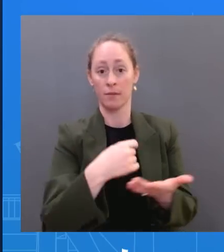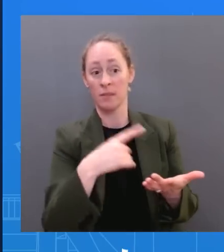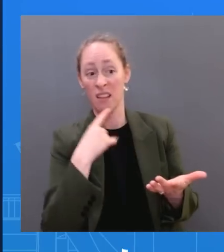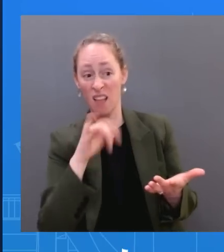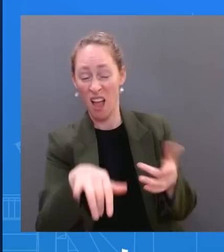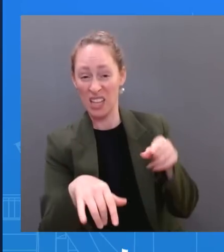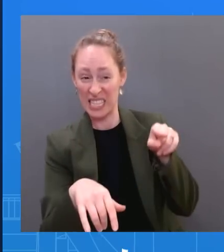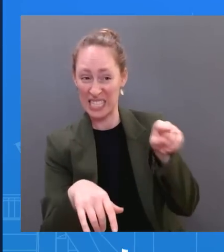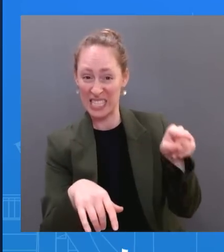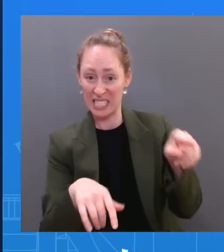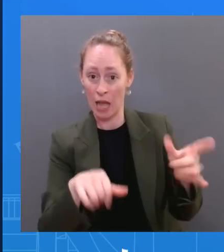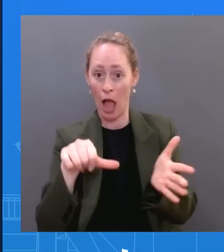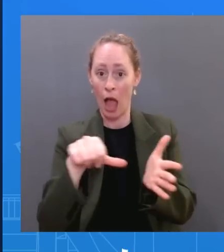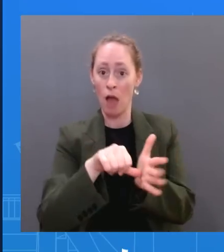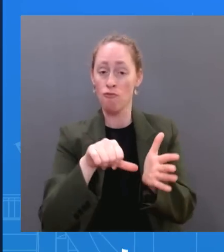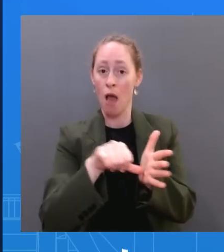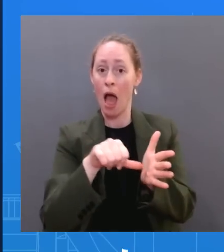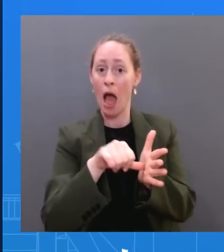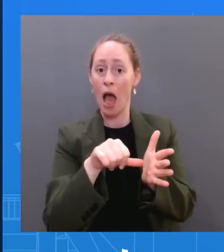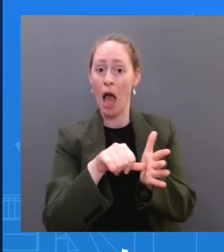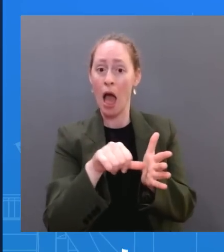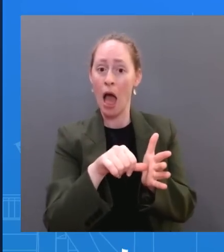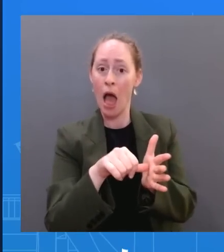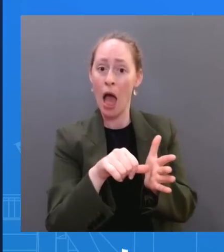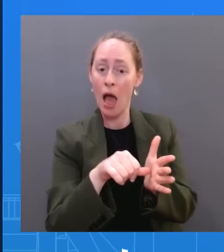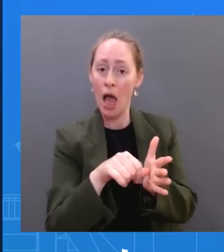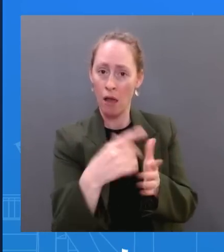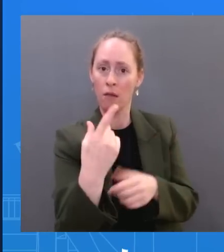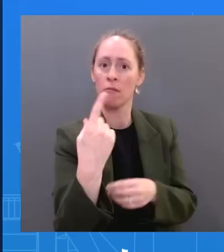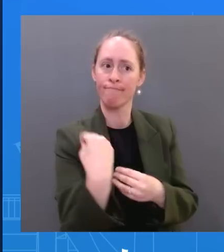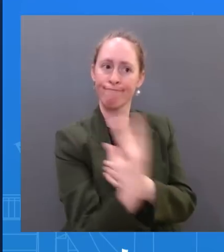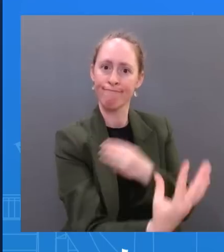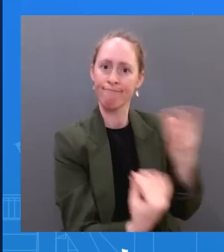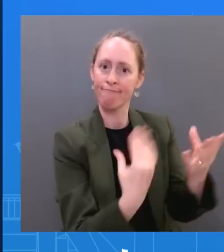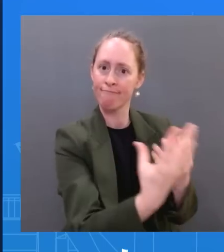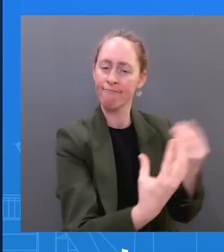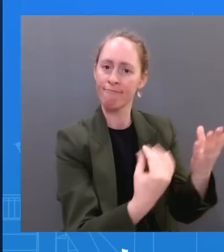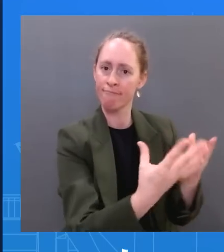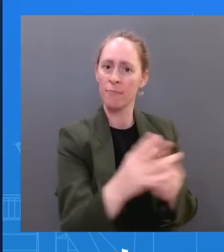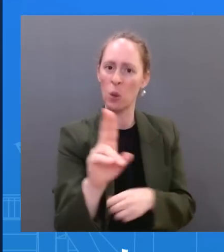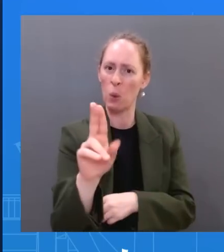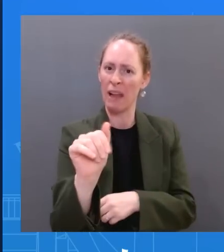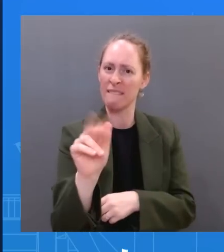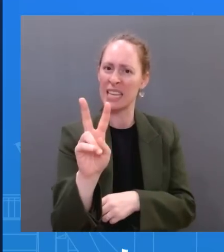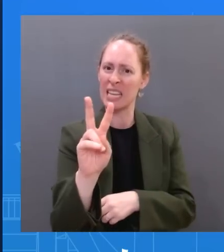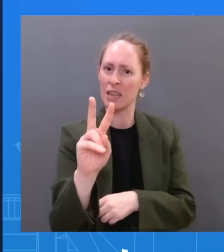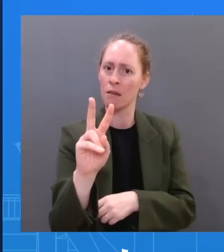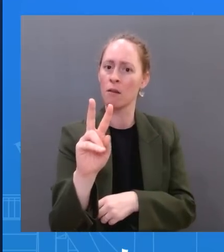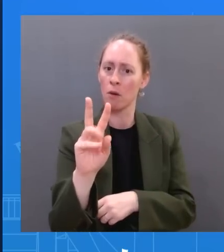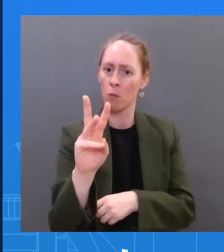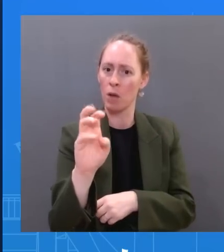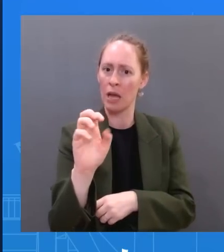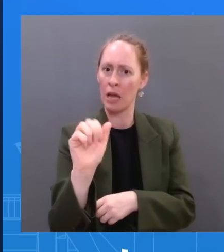including weapons-capable UAVs, on an expedi- -- expedited timeline. Our information further indicates